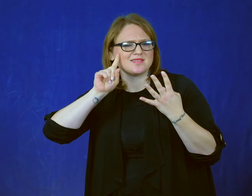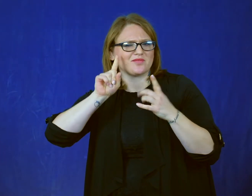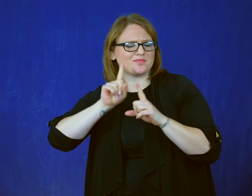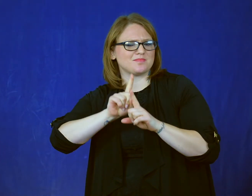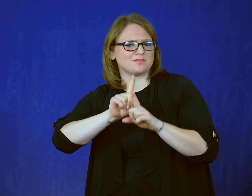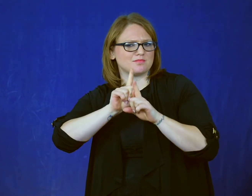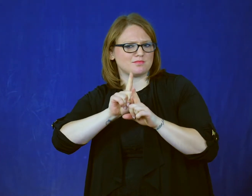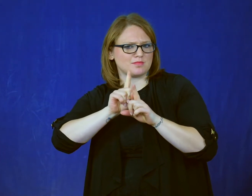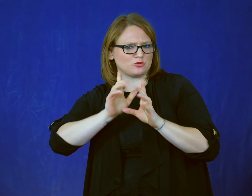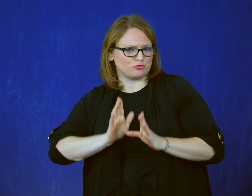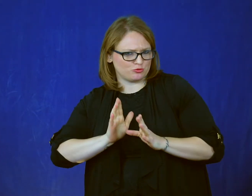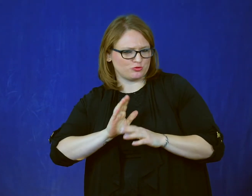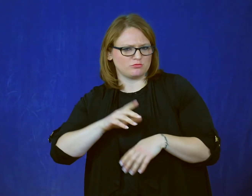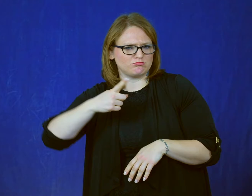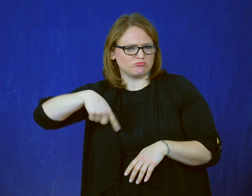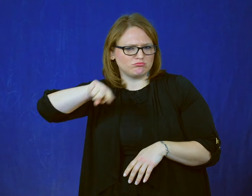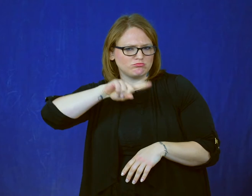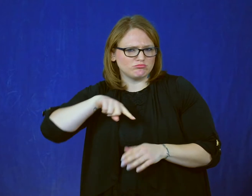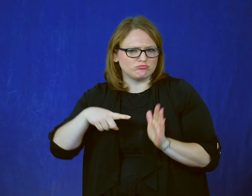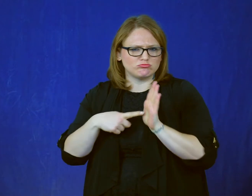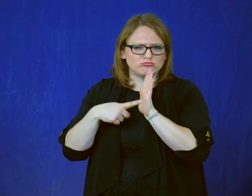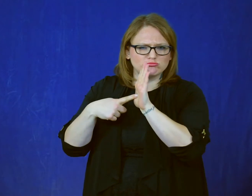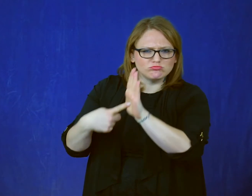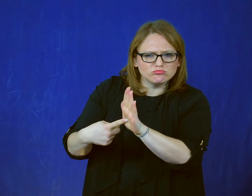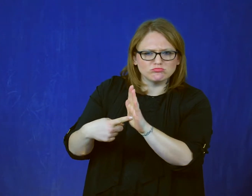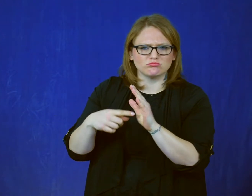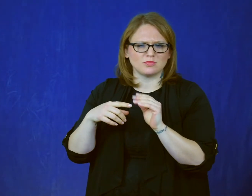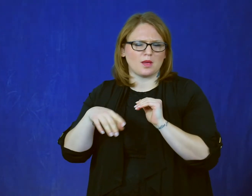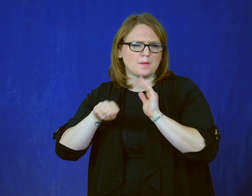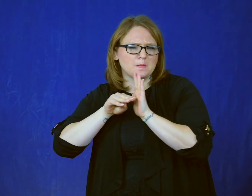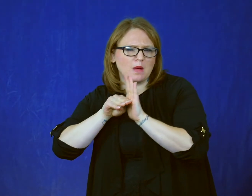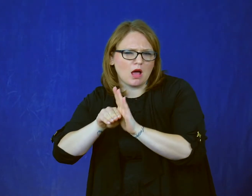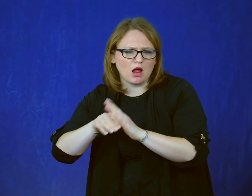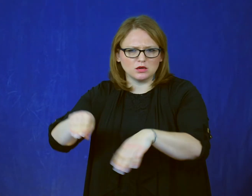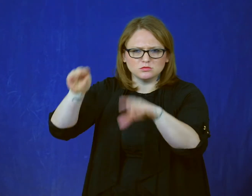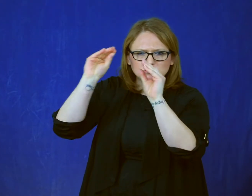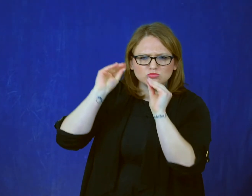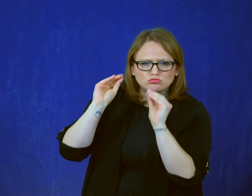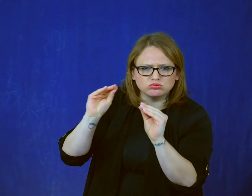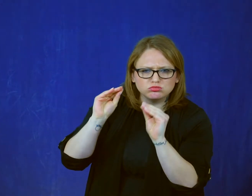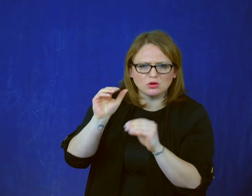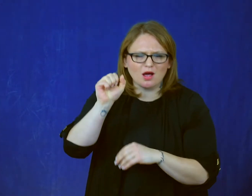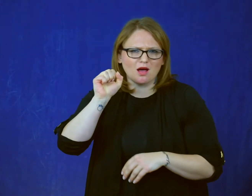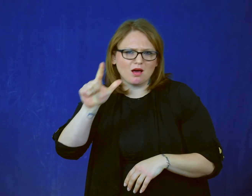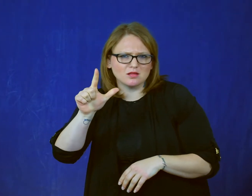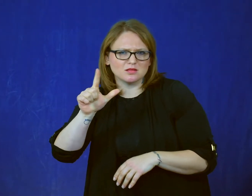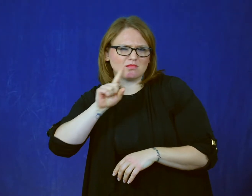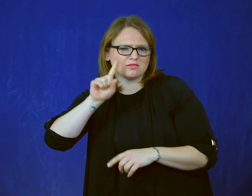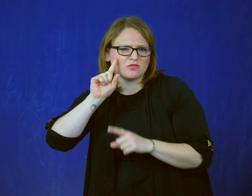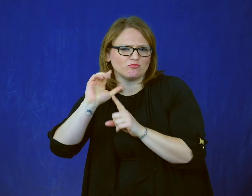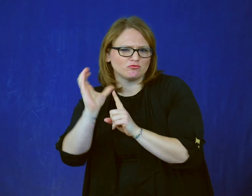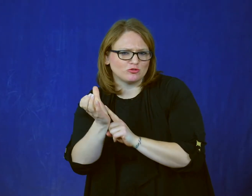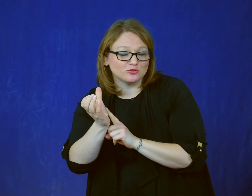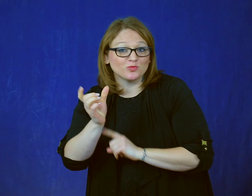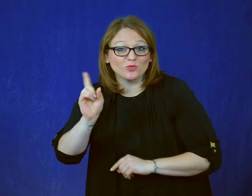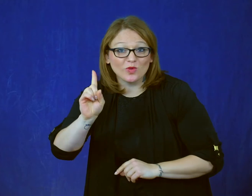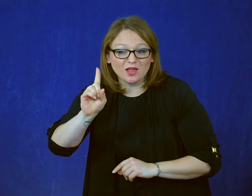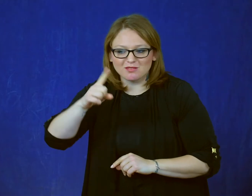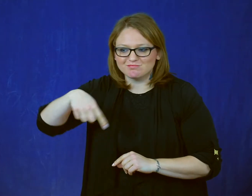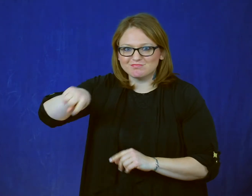4) Deaf Mentors to serve as role models and provide ASL and Deaf Culture